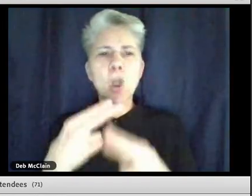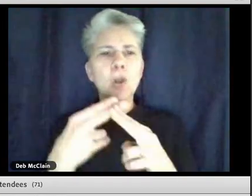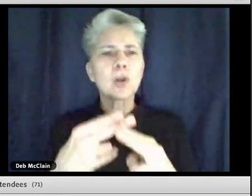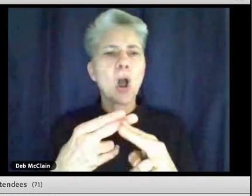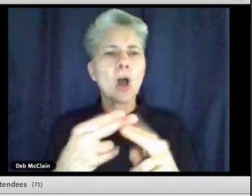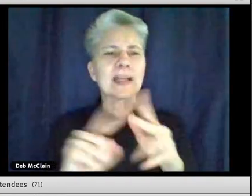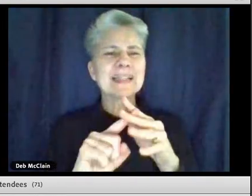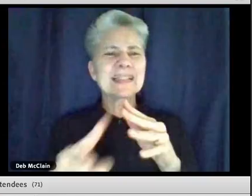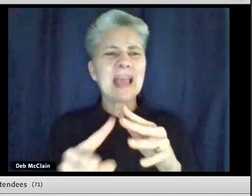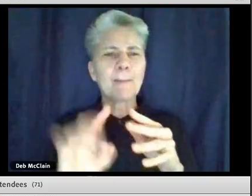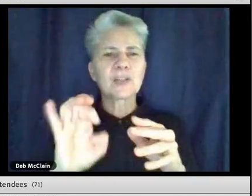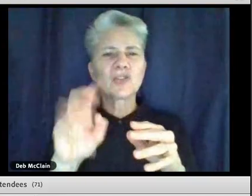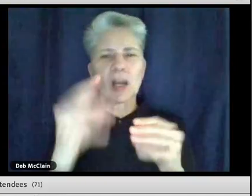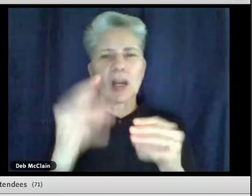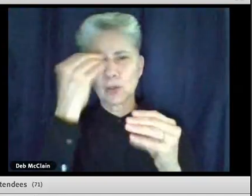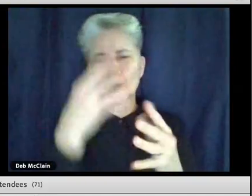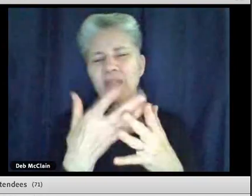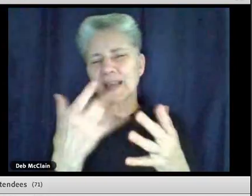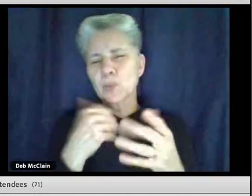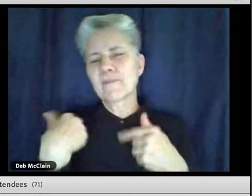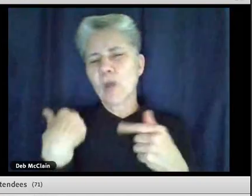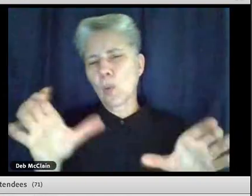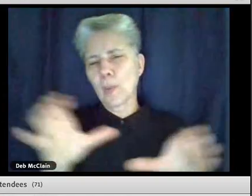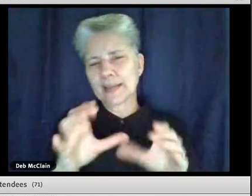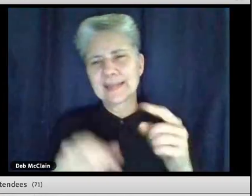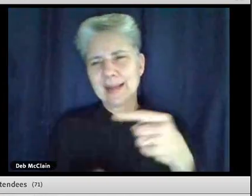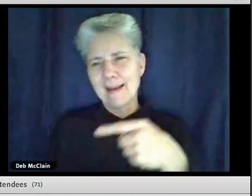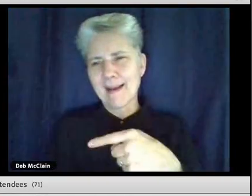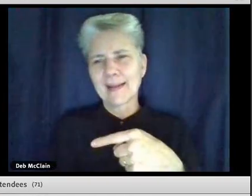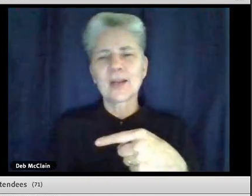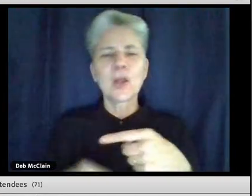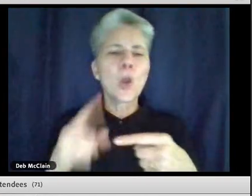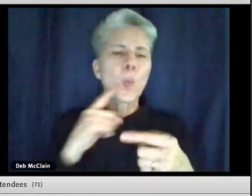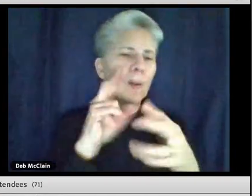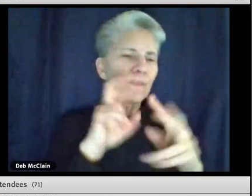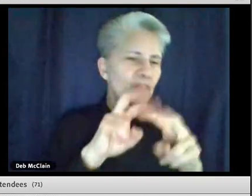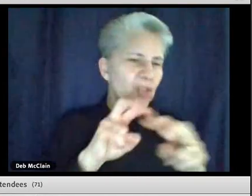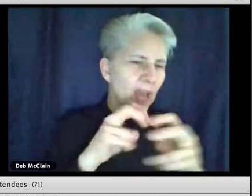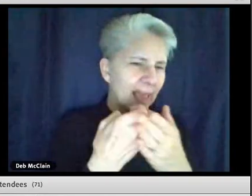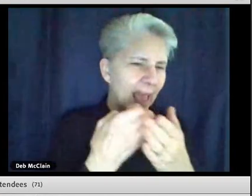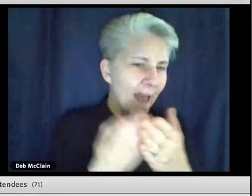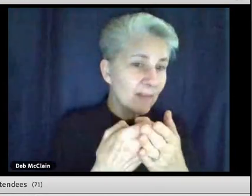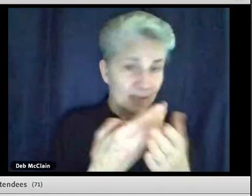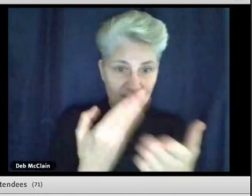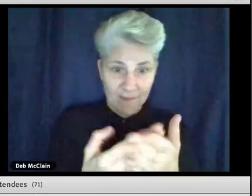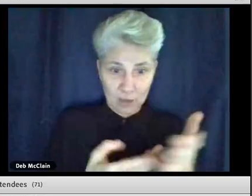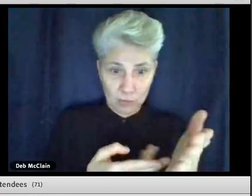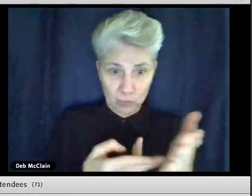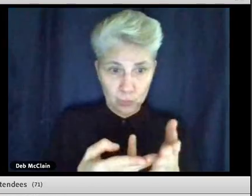One of my favorites, I'm going to show you that one, is this one called E.S.C.A.P.E. Junk News, and these are things we've always done.